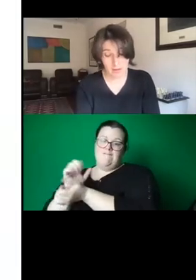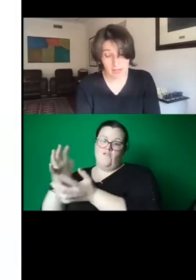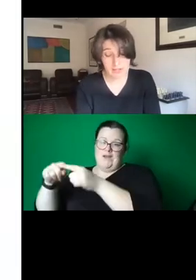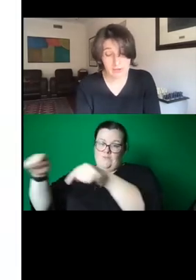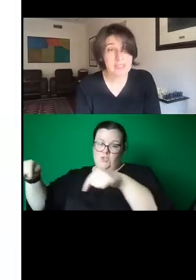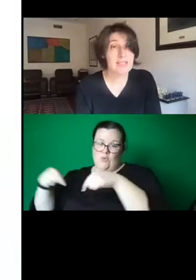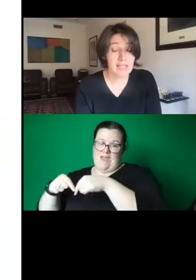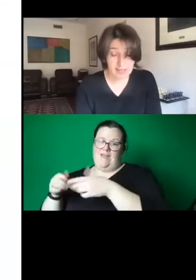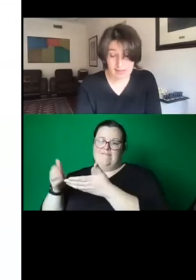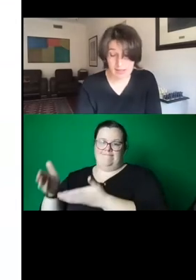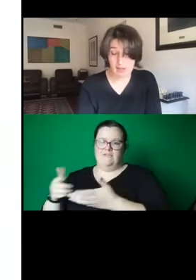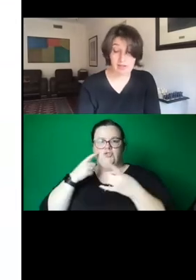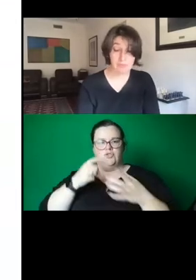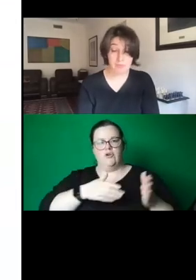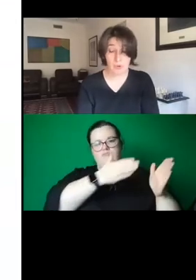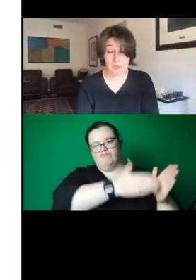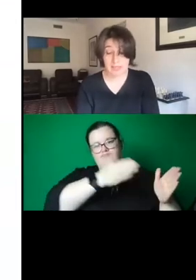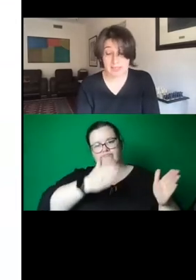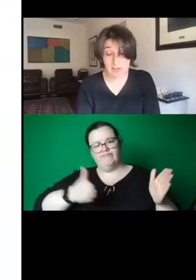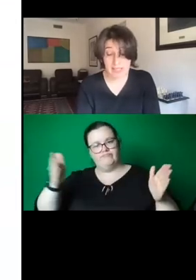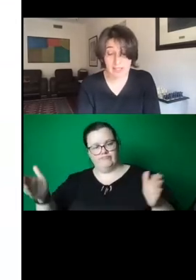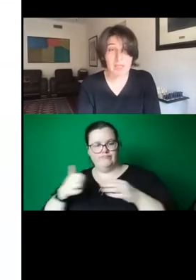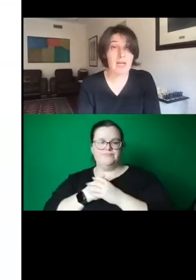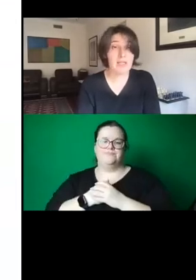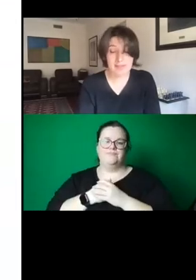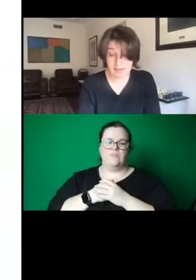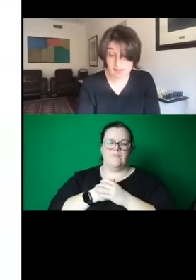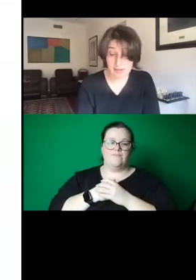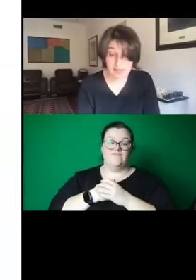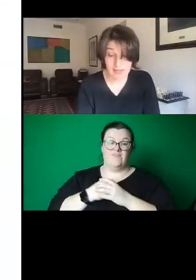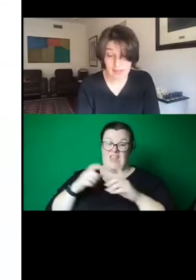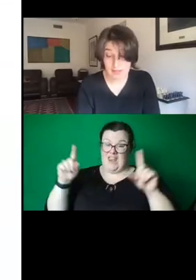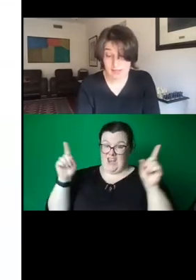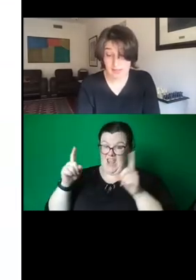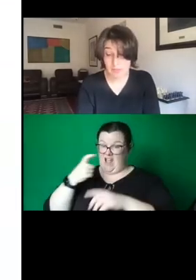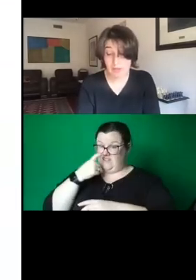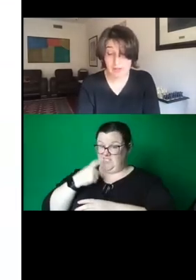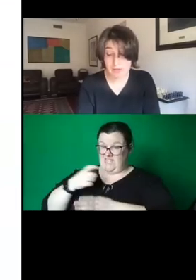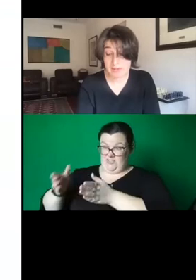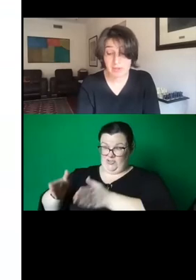interestingly the current monument is donated by artists teretelli his imperial this imperial